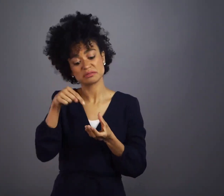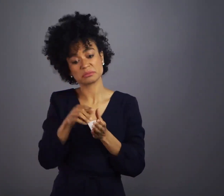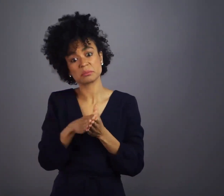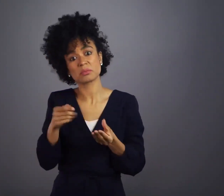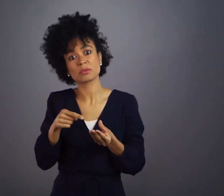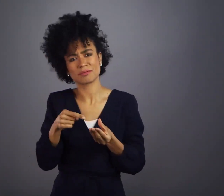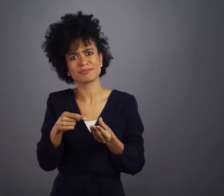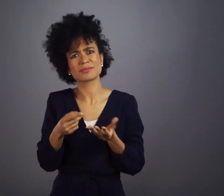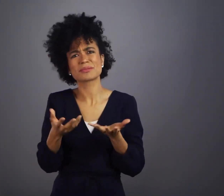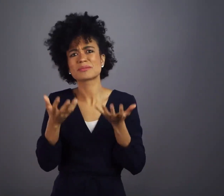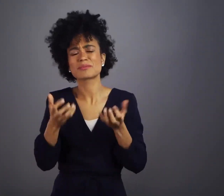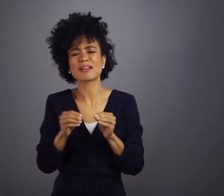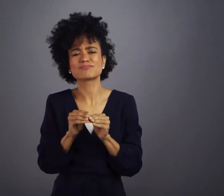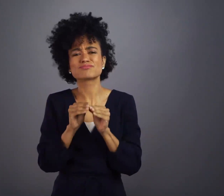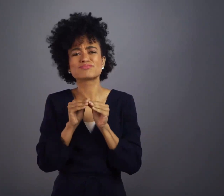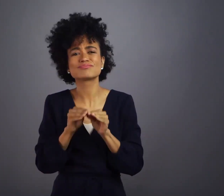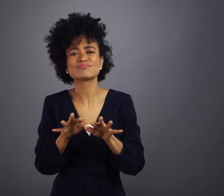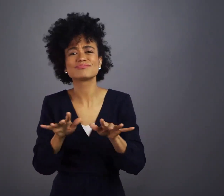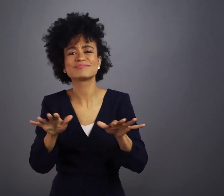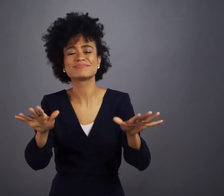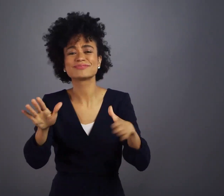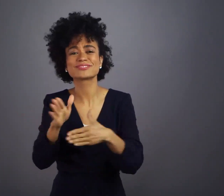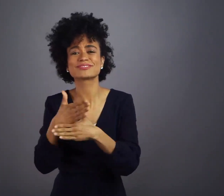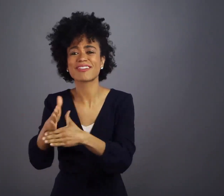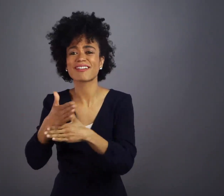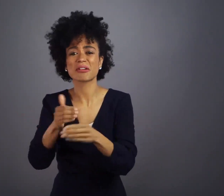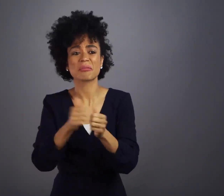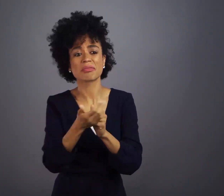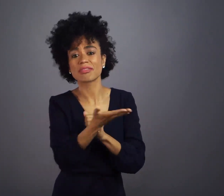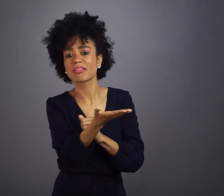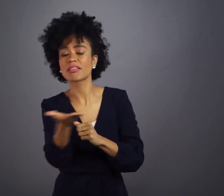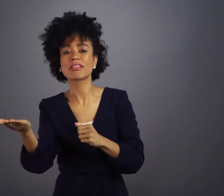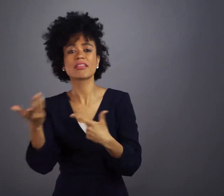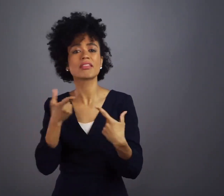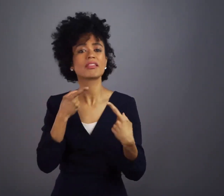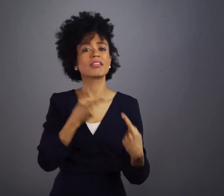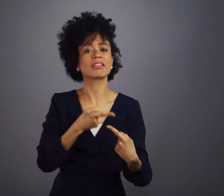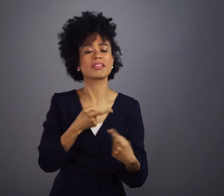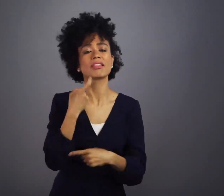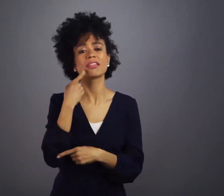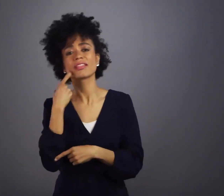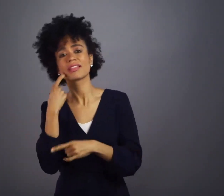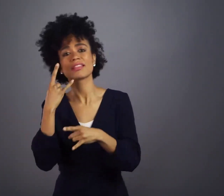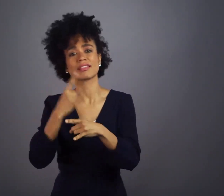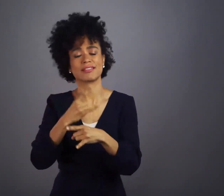This is the great news this book carries to those who suffer from alcoholism.